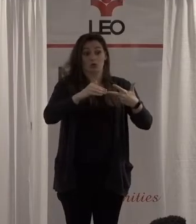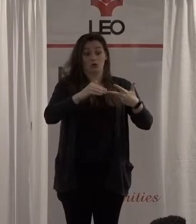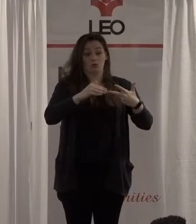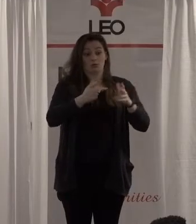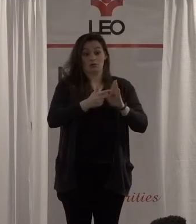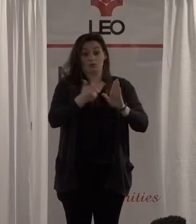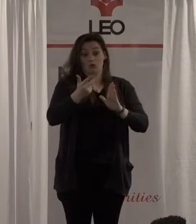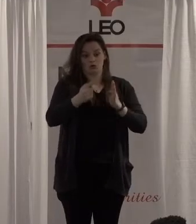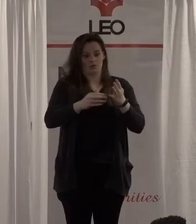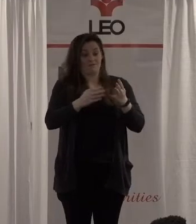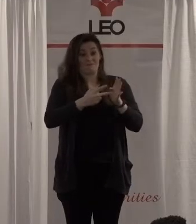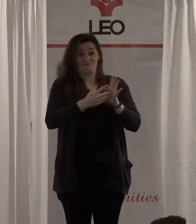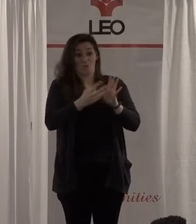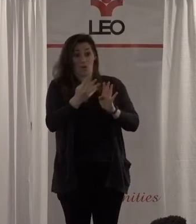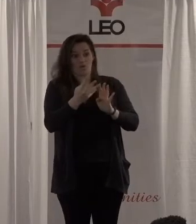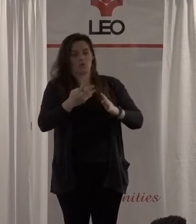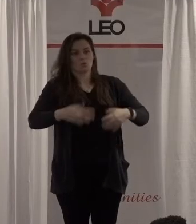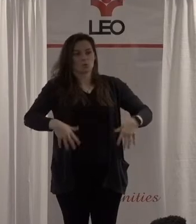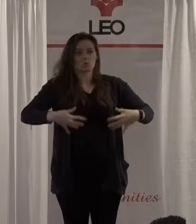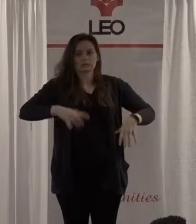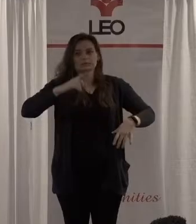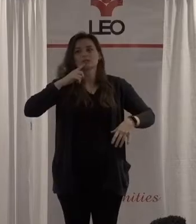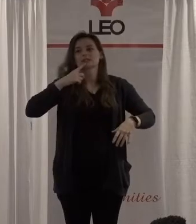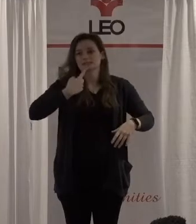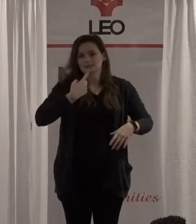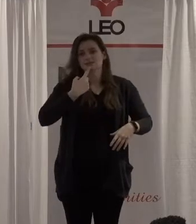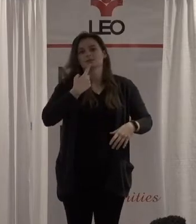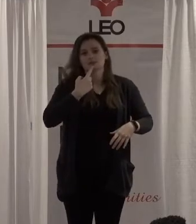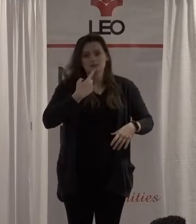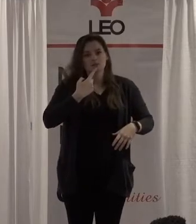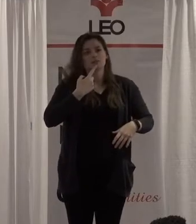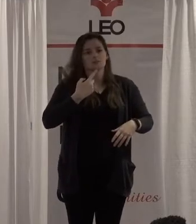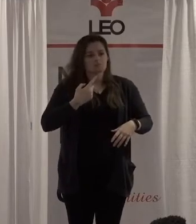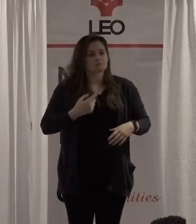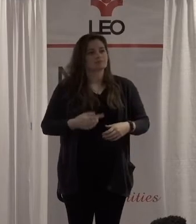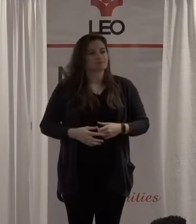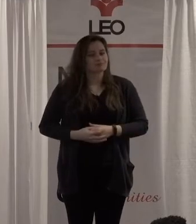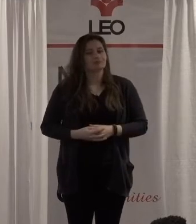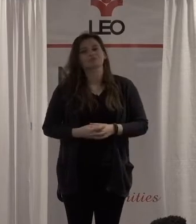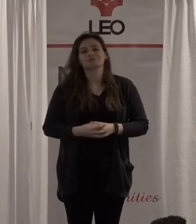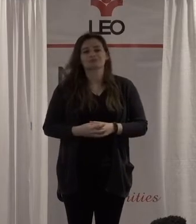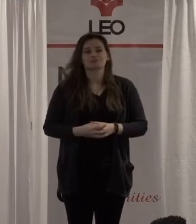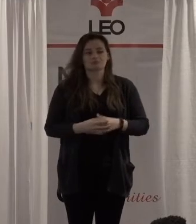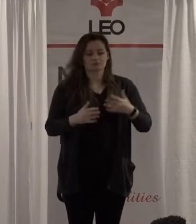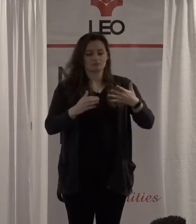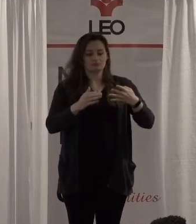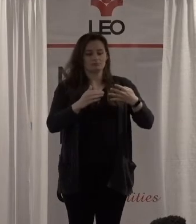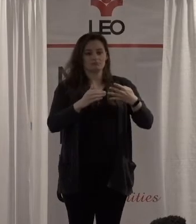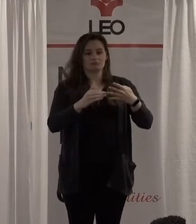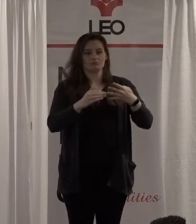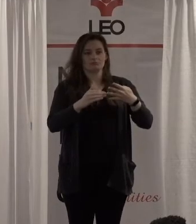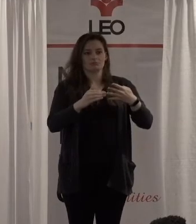THOSE ARE THE MOTHER OF BURNS. THEY ARE THE MOST SEVERE. A THIRD DEGREE BURN OR A FULL THICKNESS BURN